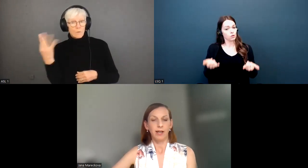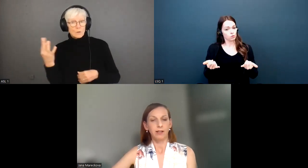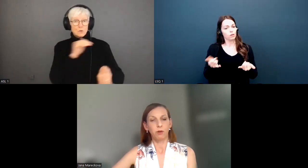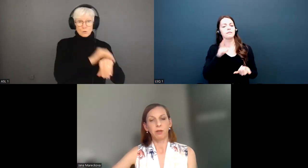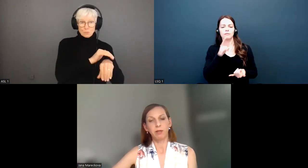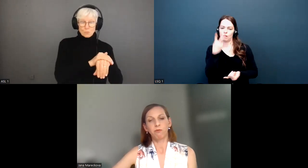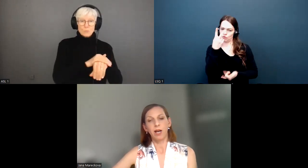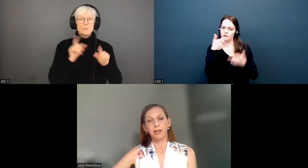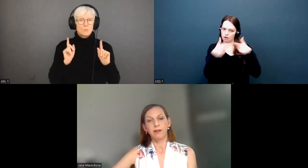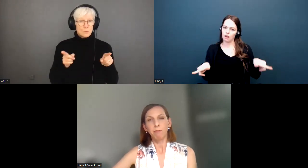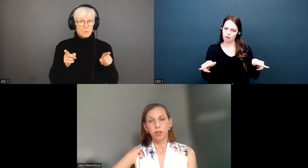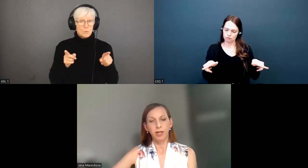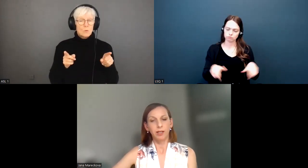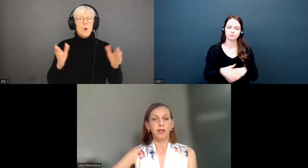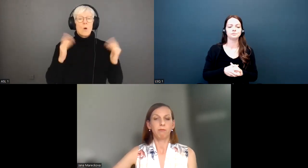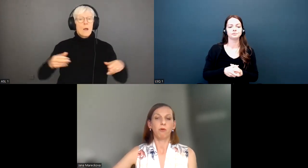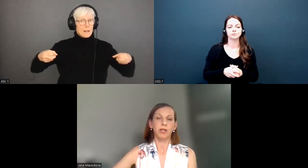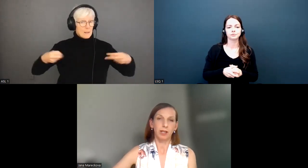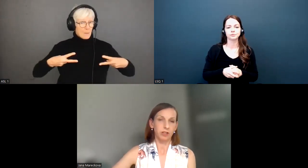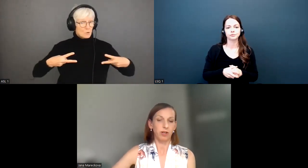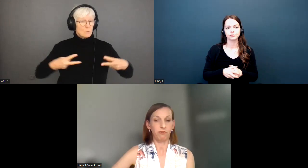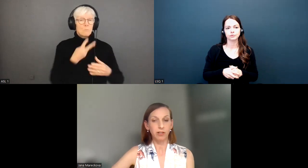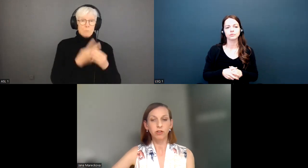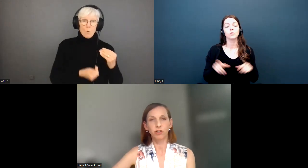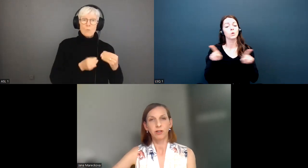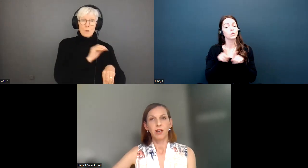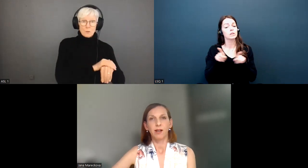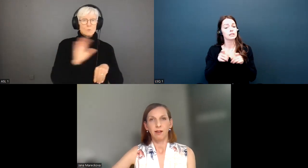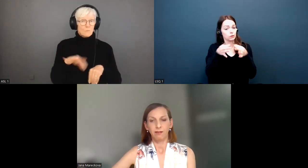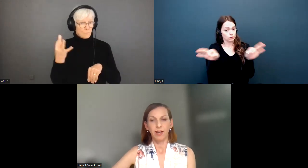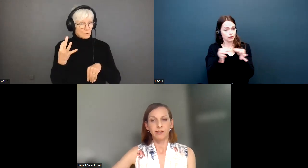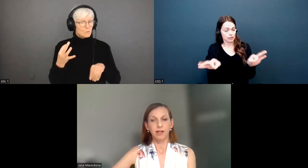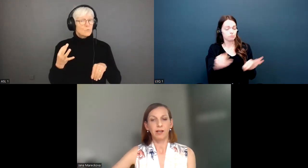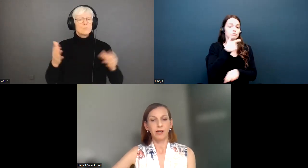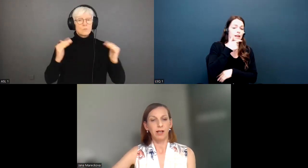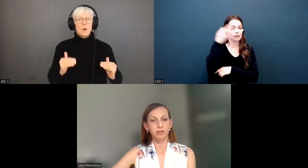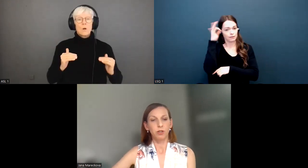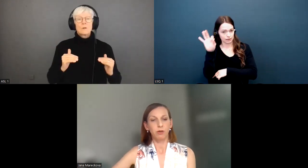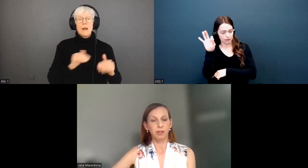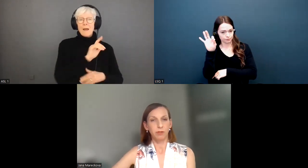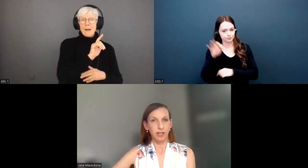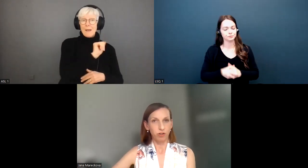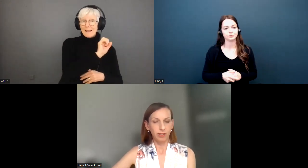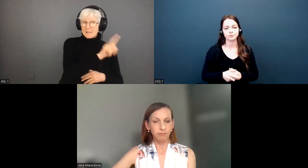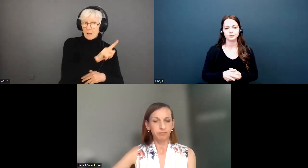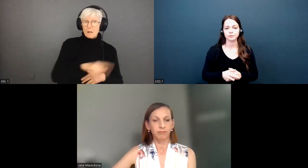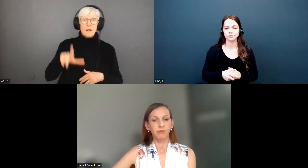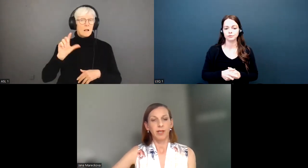and we will be providing captioning in both English and French, ASL and LSQ interpretation,